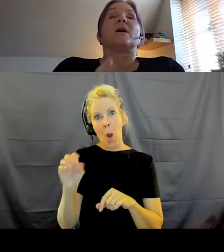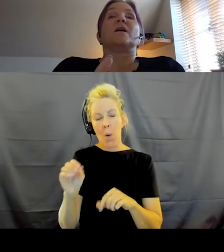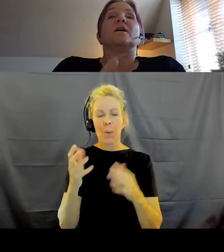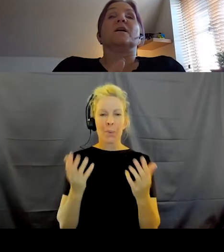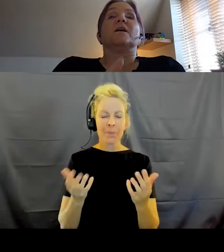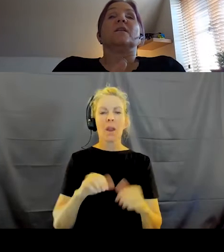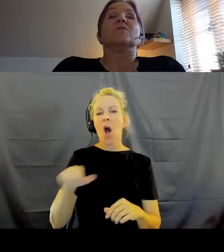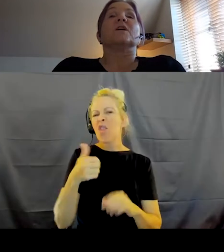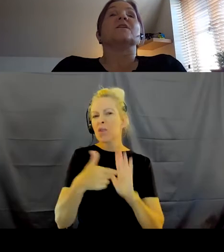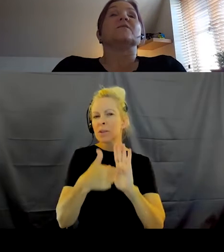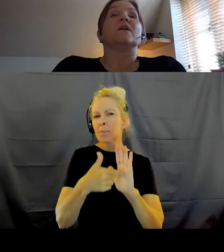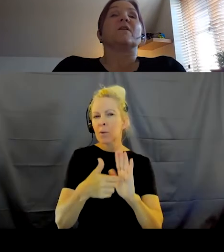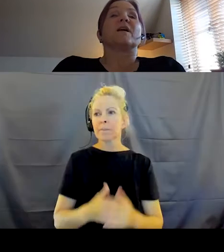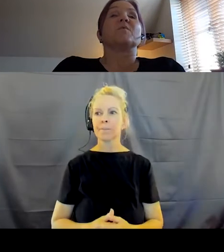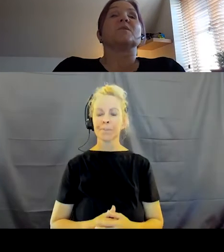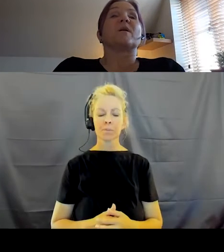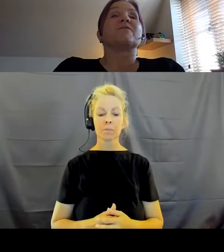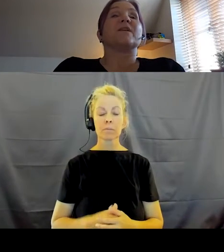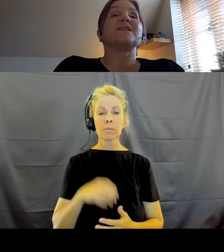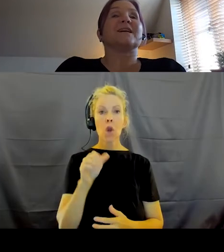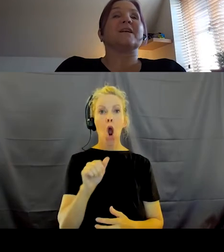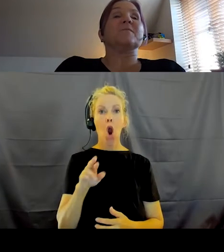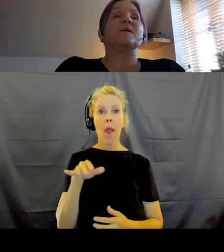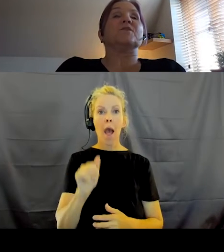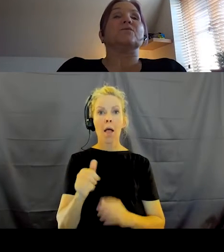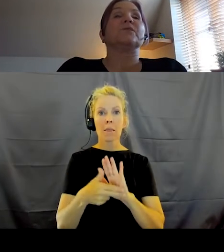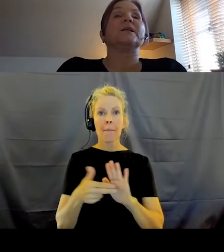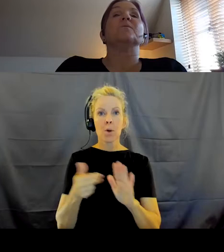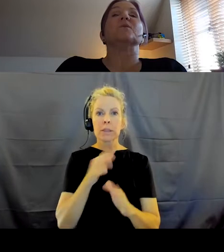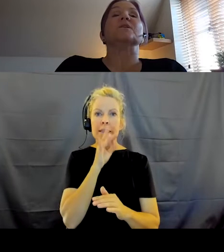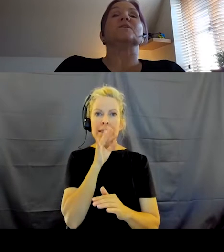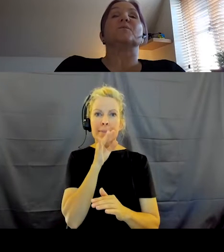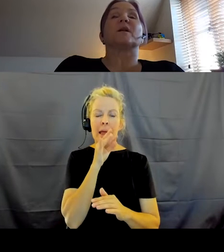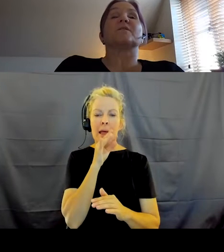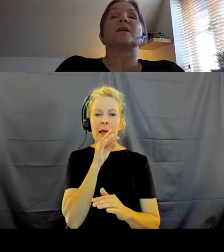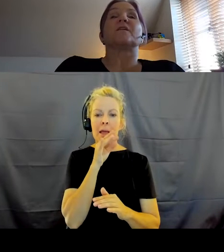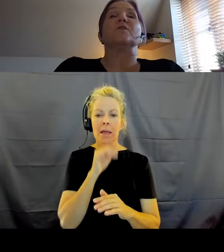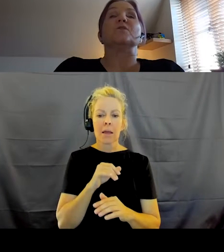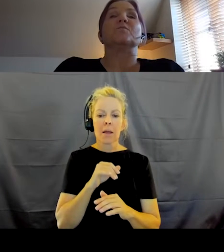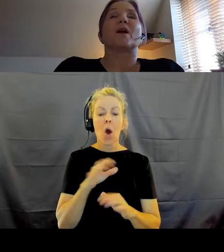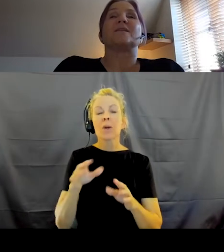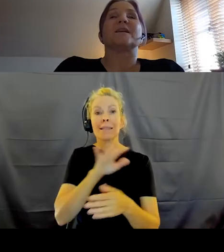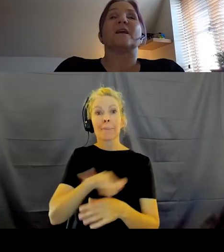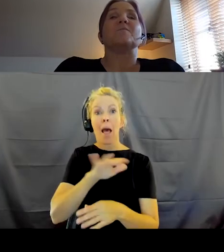how something was spelled phonetically because he really wanted pronouncing an unusual brand name